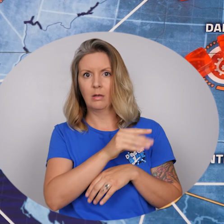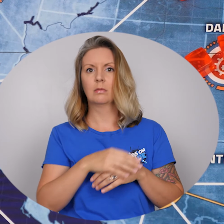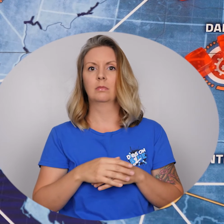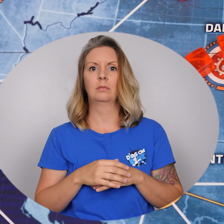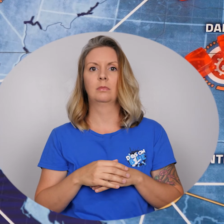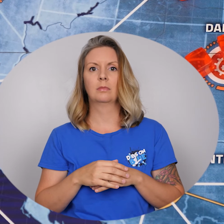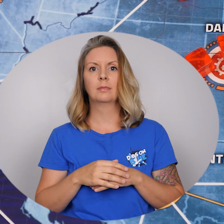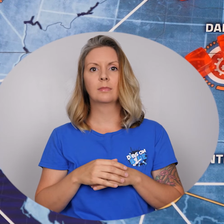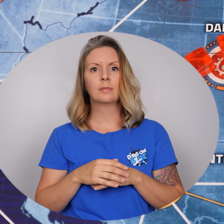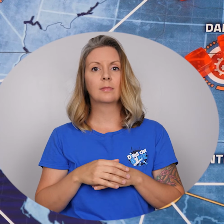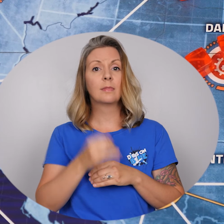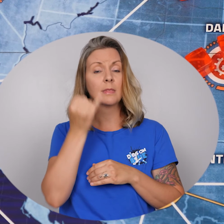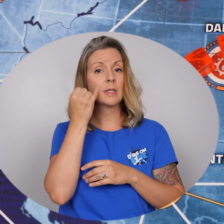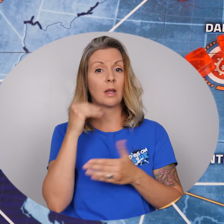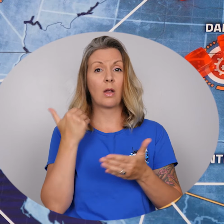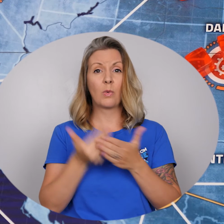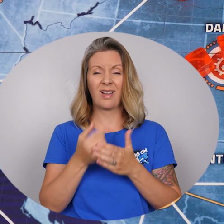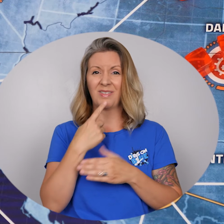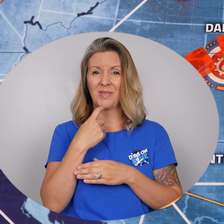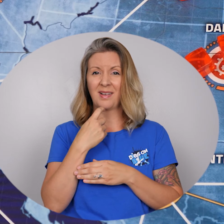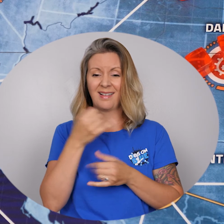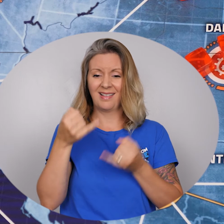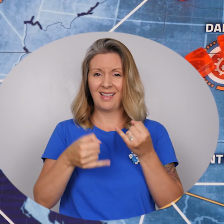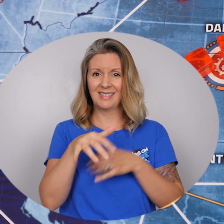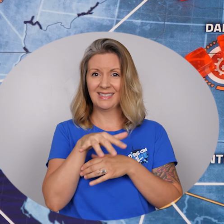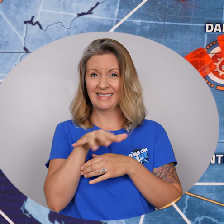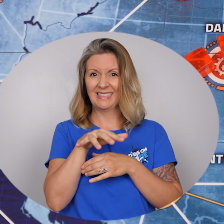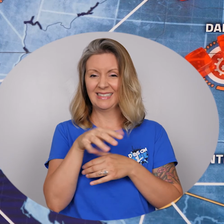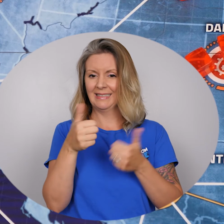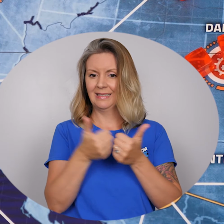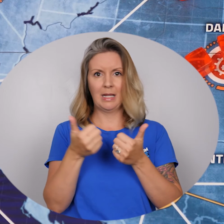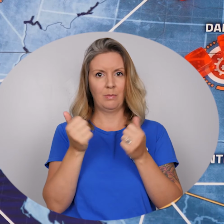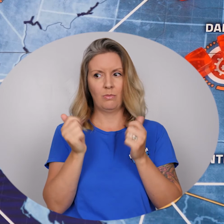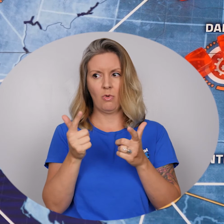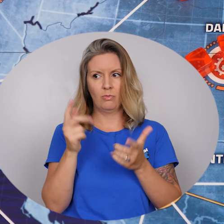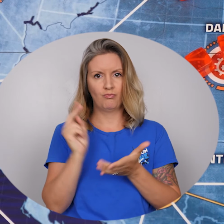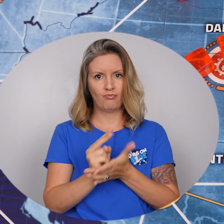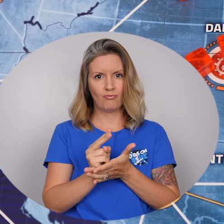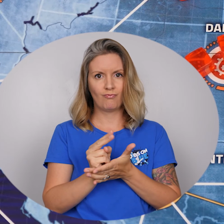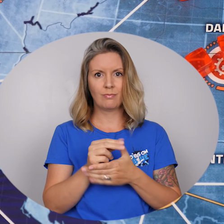down one space on the Outbreak track. And if this marker ever reaches the final space,